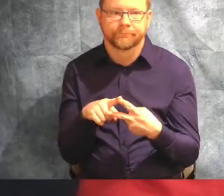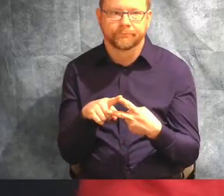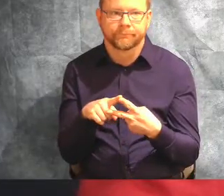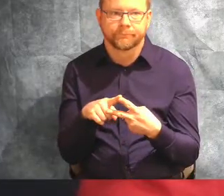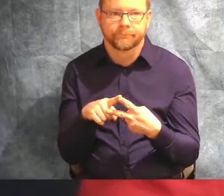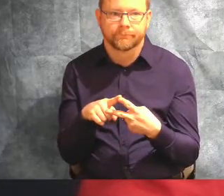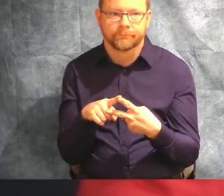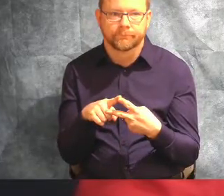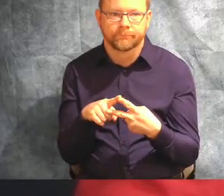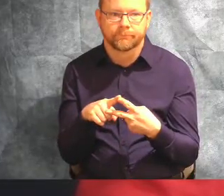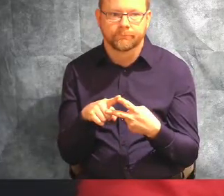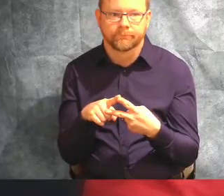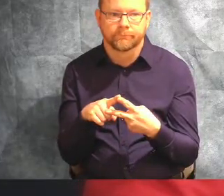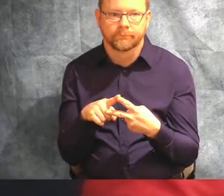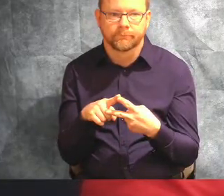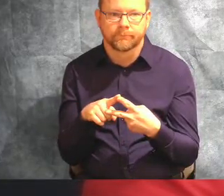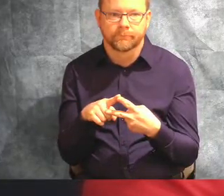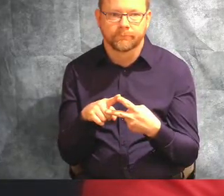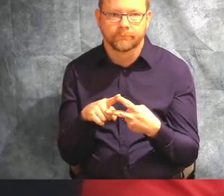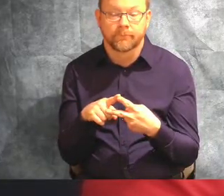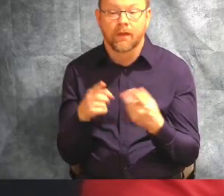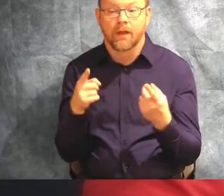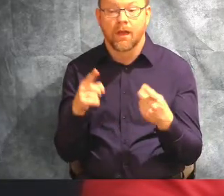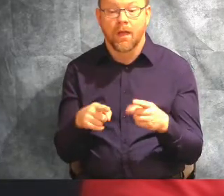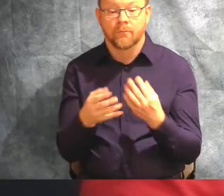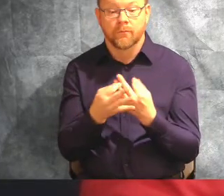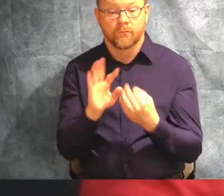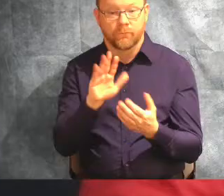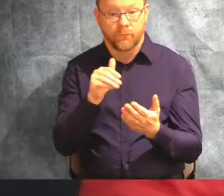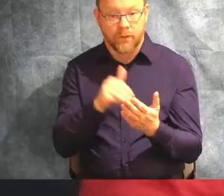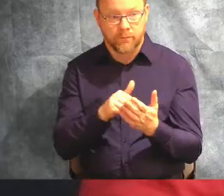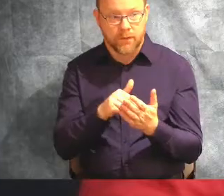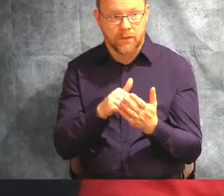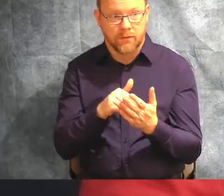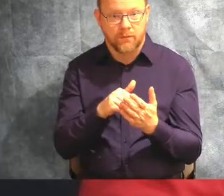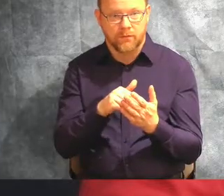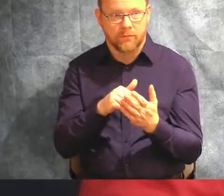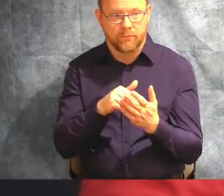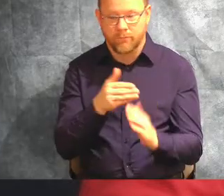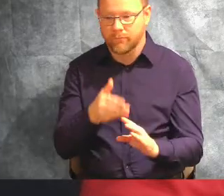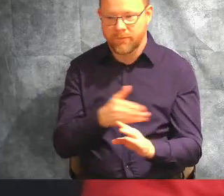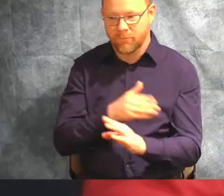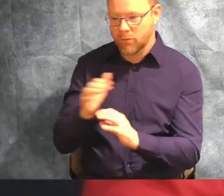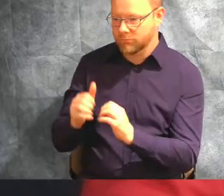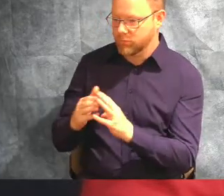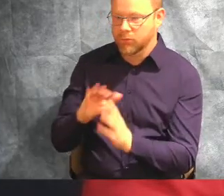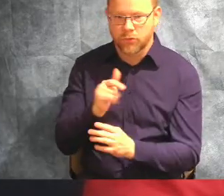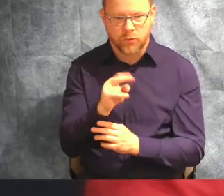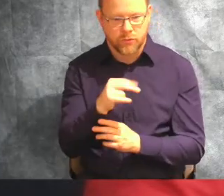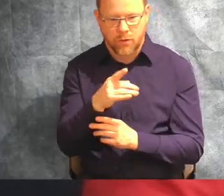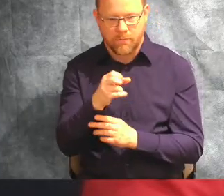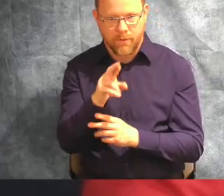um, when the Freedom Center was first was an idea by Mr. John Pepper. Um,